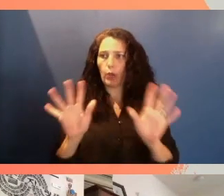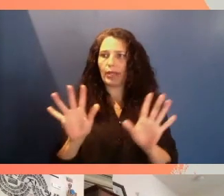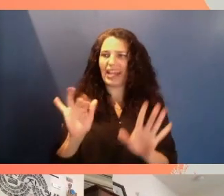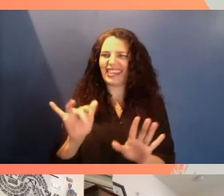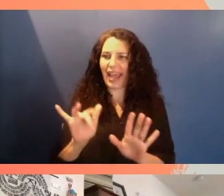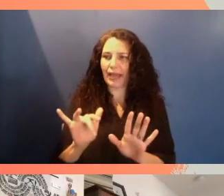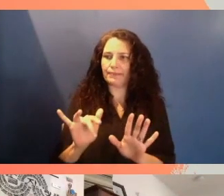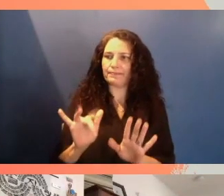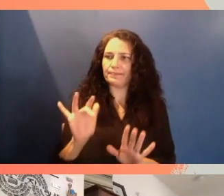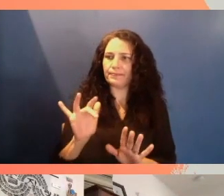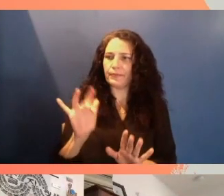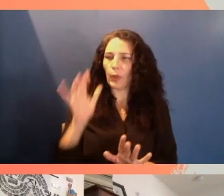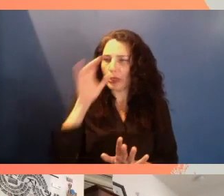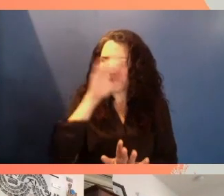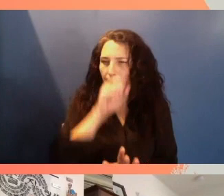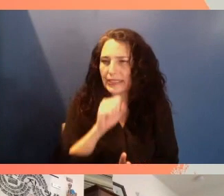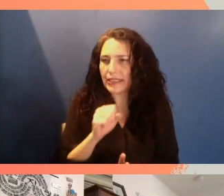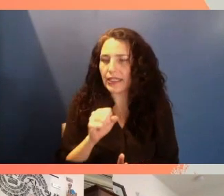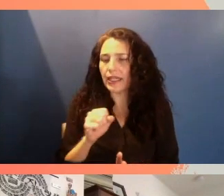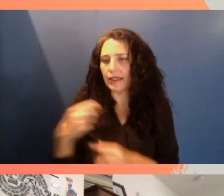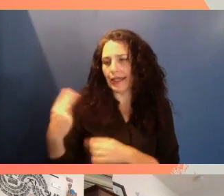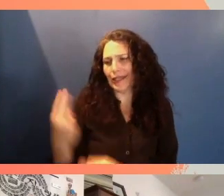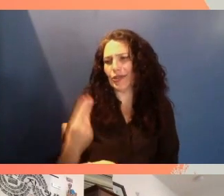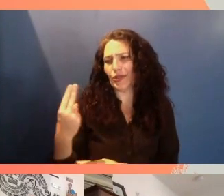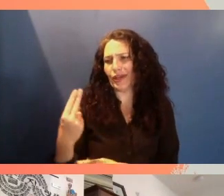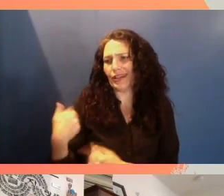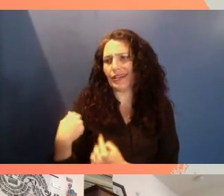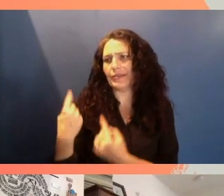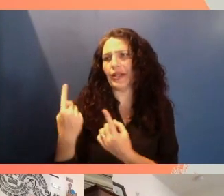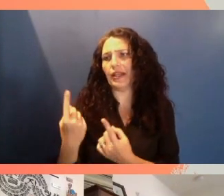Historically there's been a lot of sexism in black movement